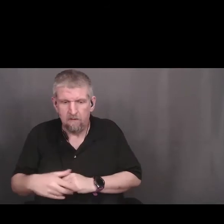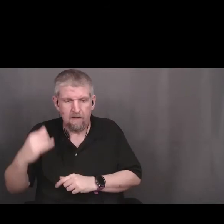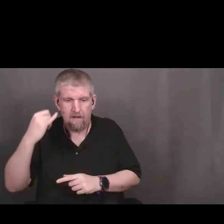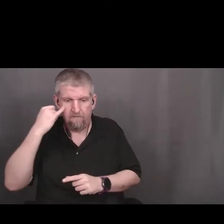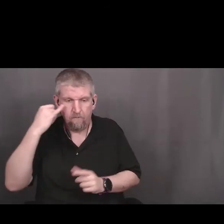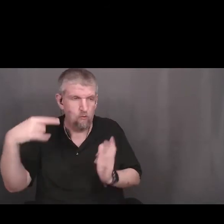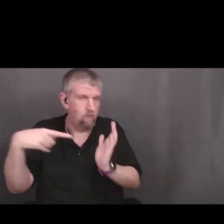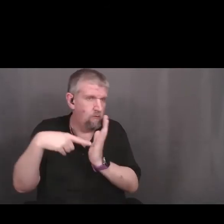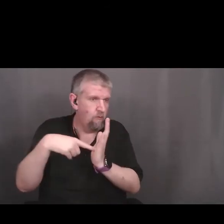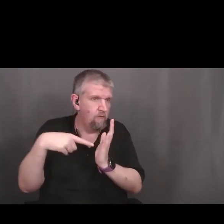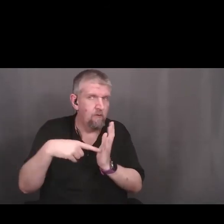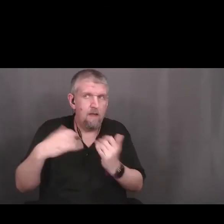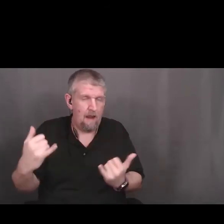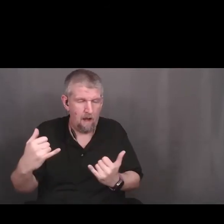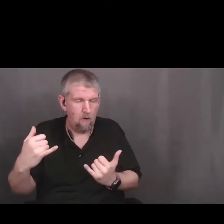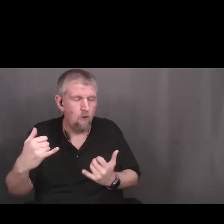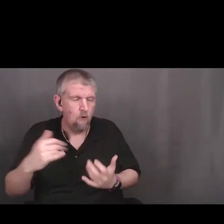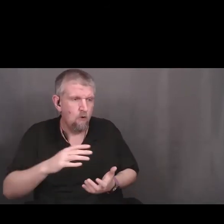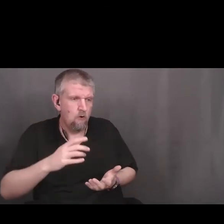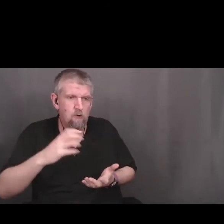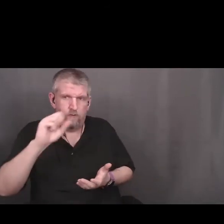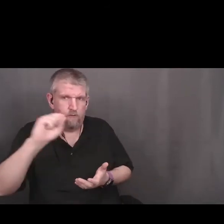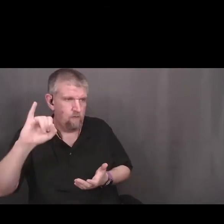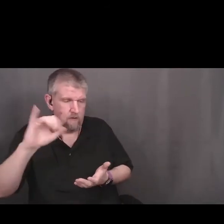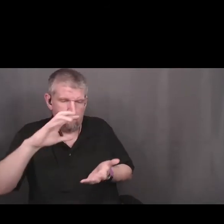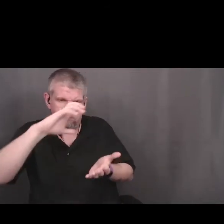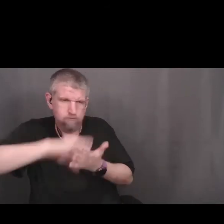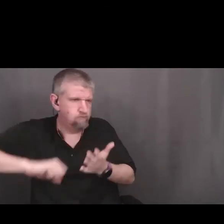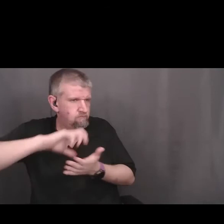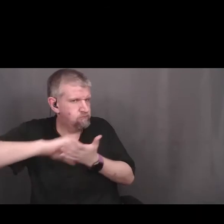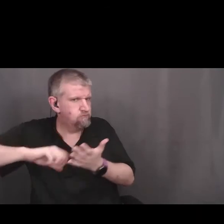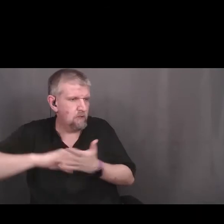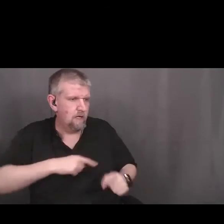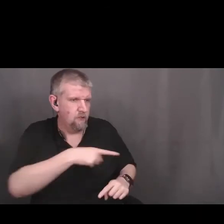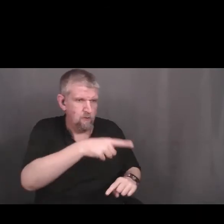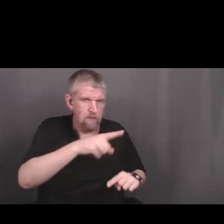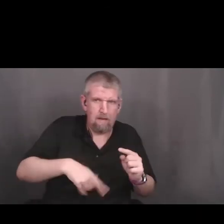because social security is collecting too much money to where you are unable to make ends meet.